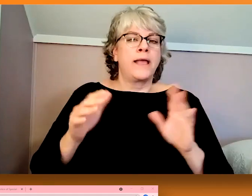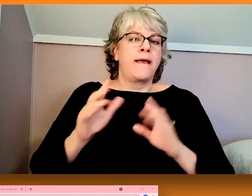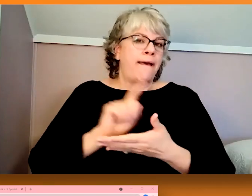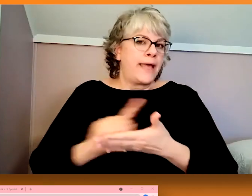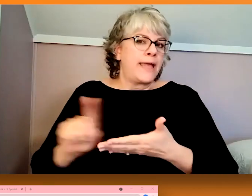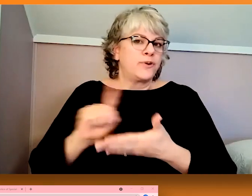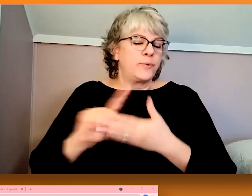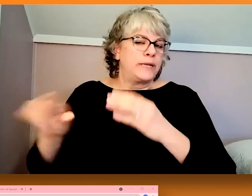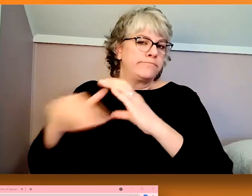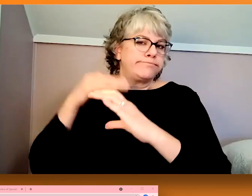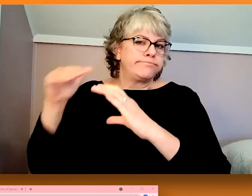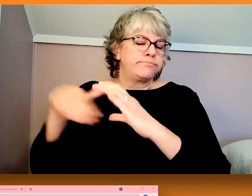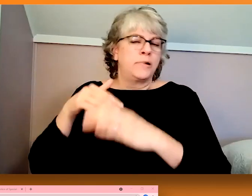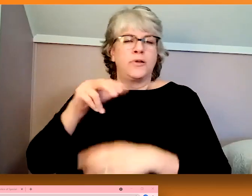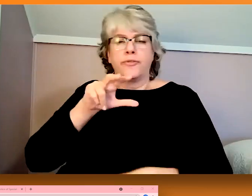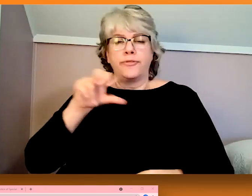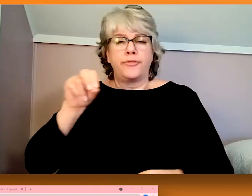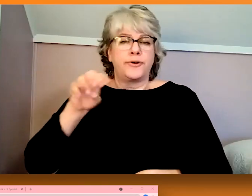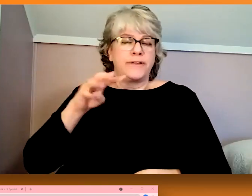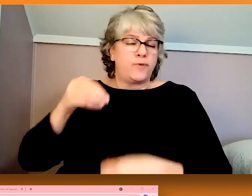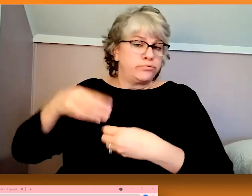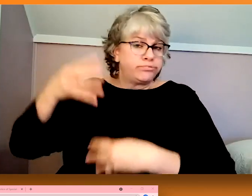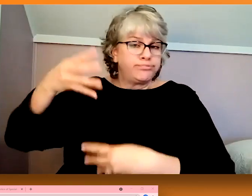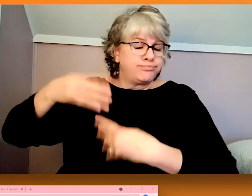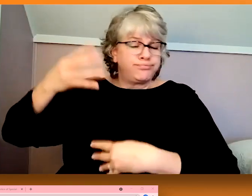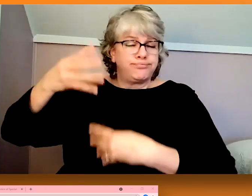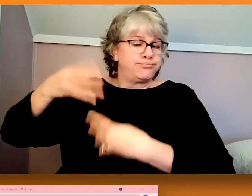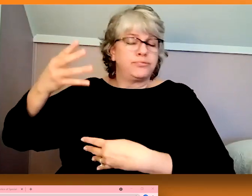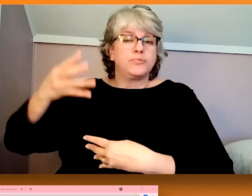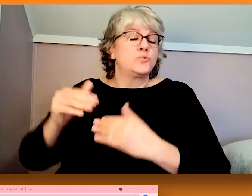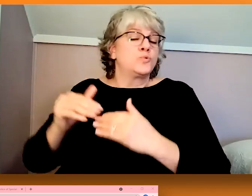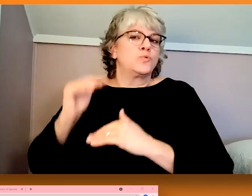It was just too much because my search was not narrow enough.